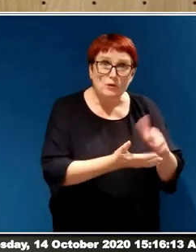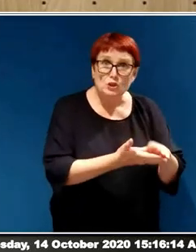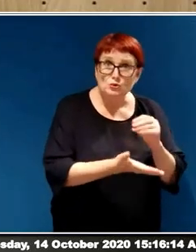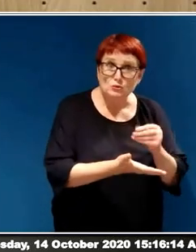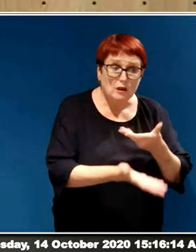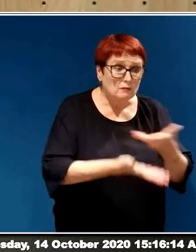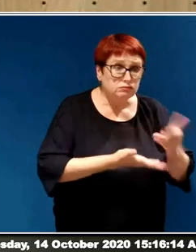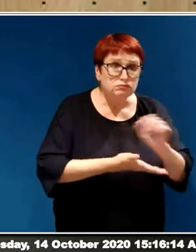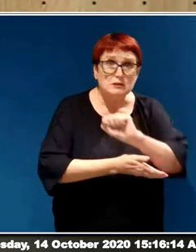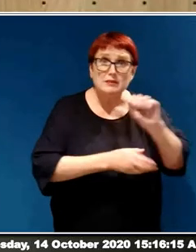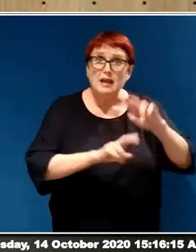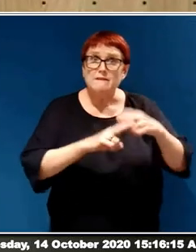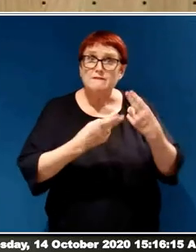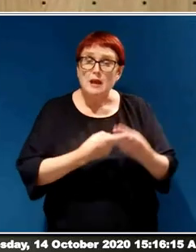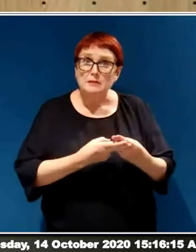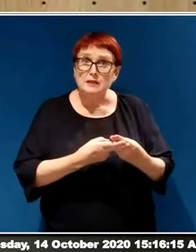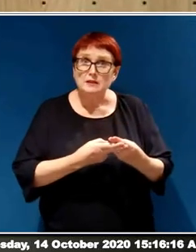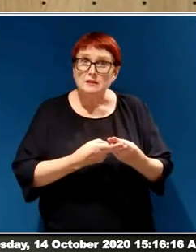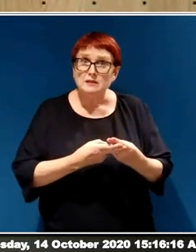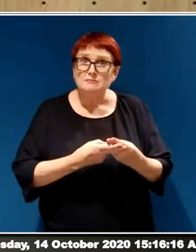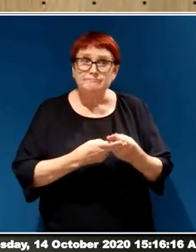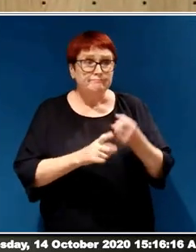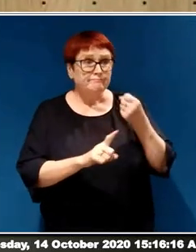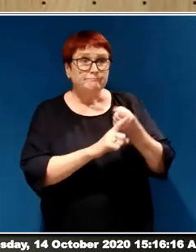allow a student to flourish academically.